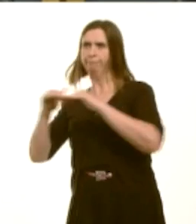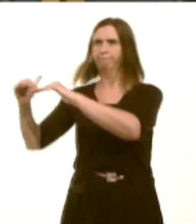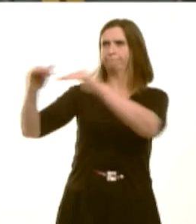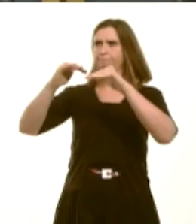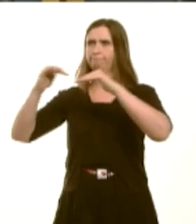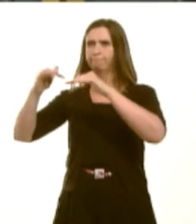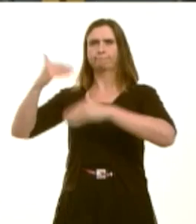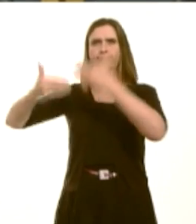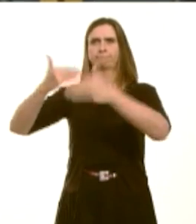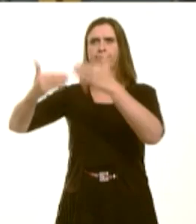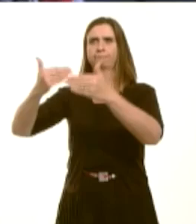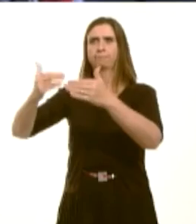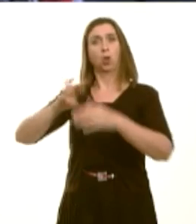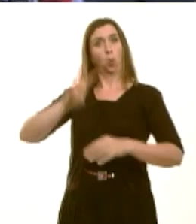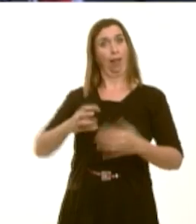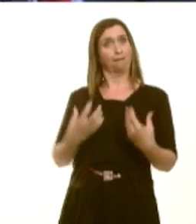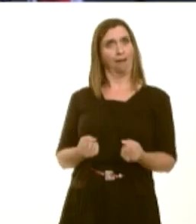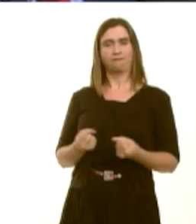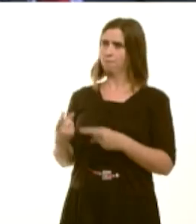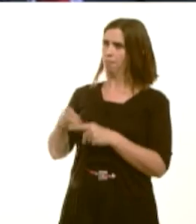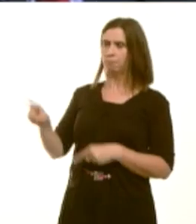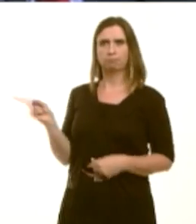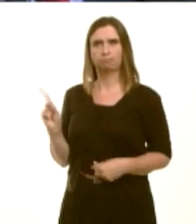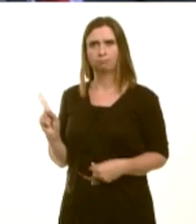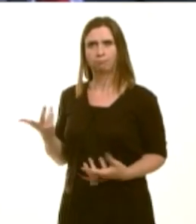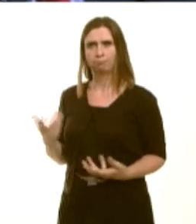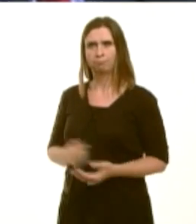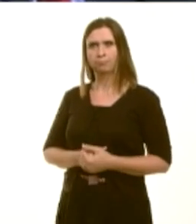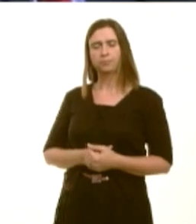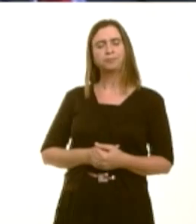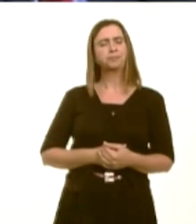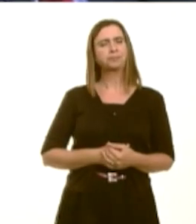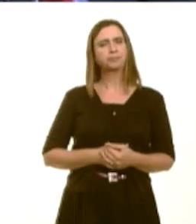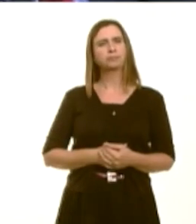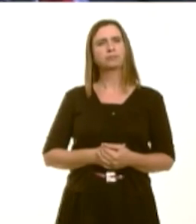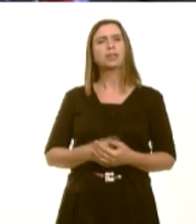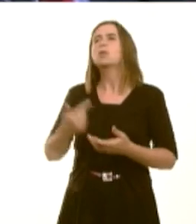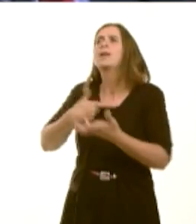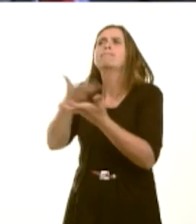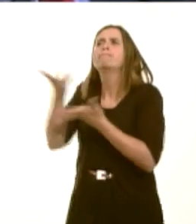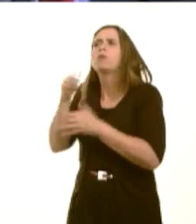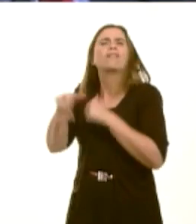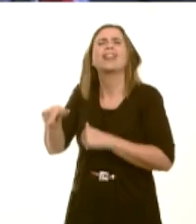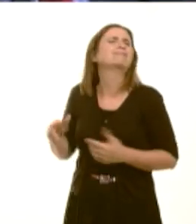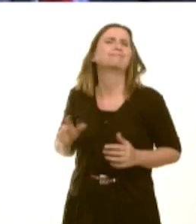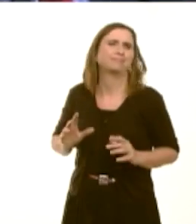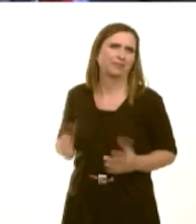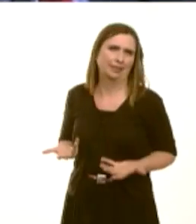the UK, not just in Wales. Carwyn Jones: I canít say it formed part of our discussions, but the Member will know that Iíve said on several occasions that